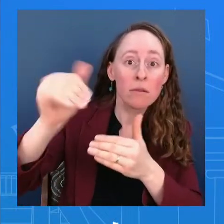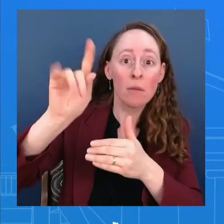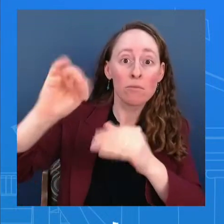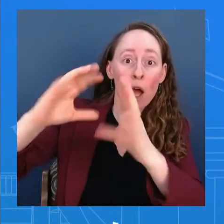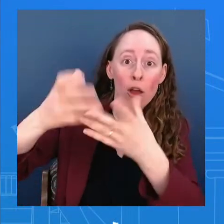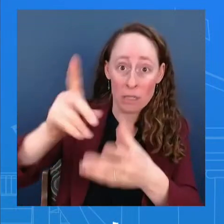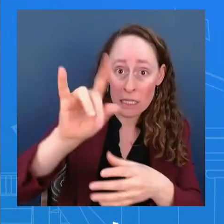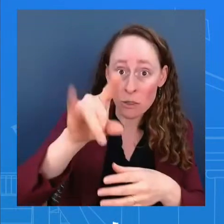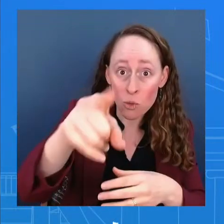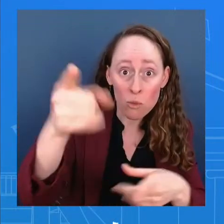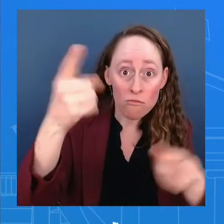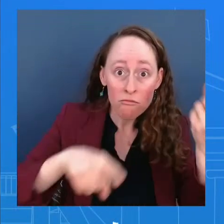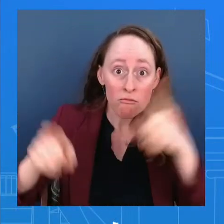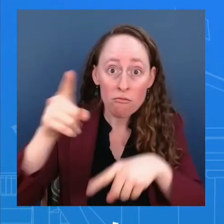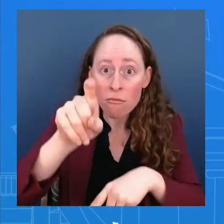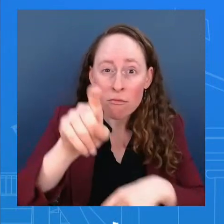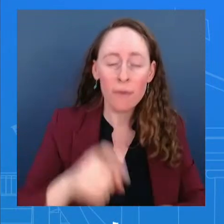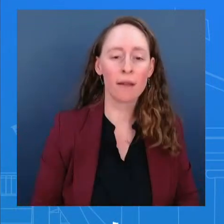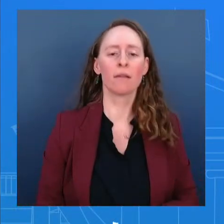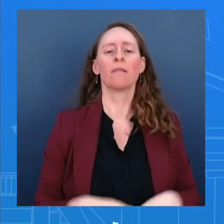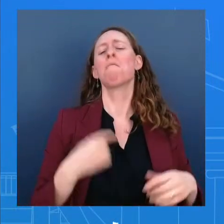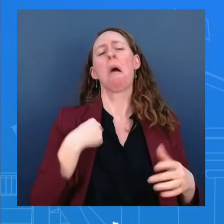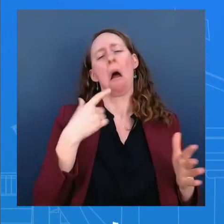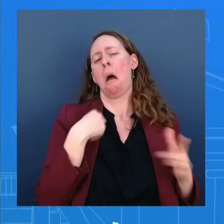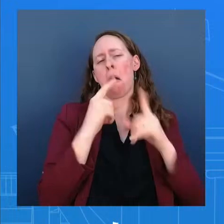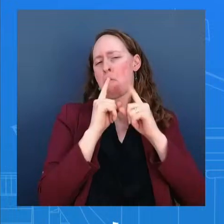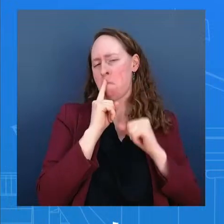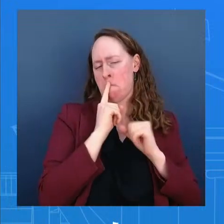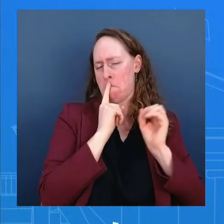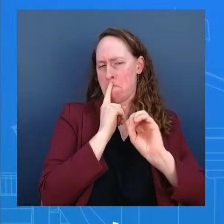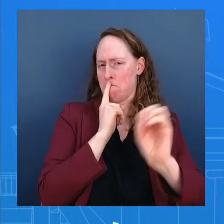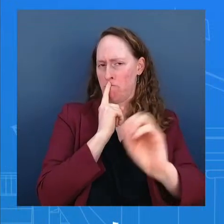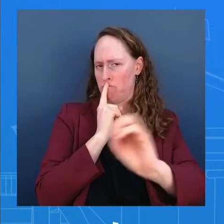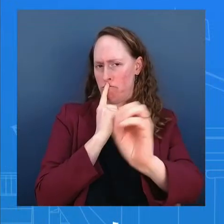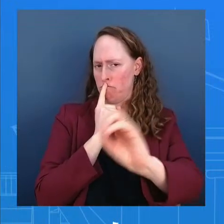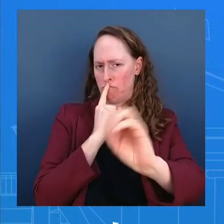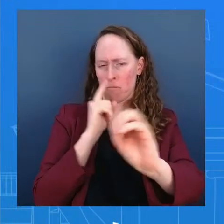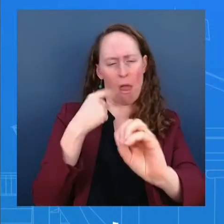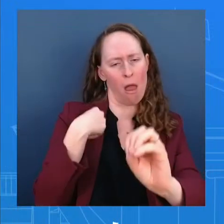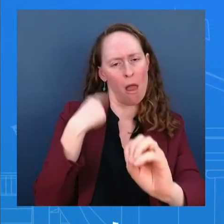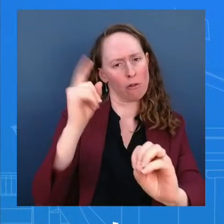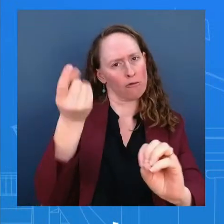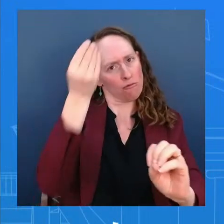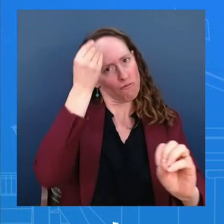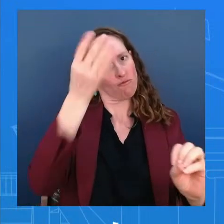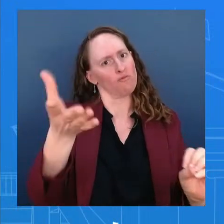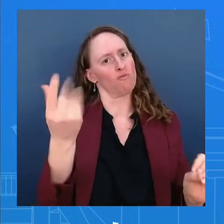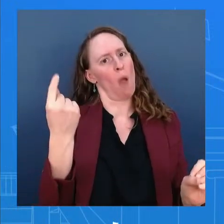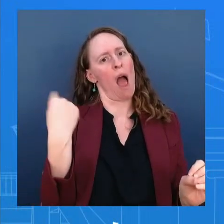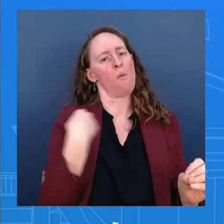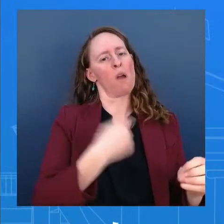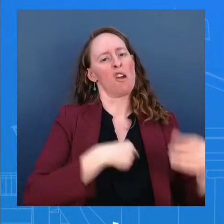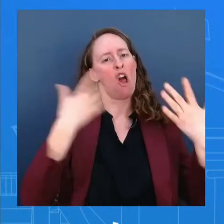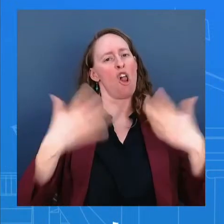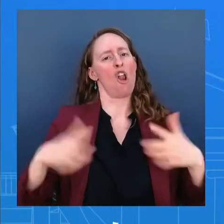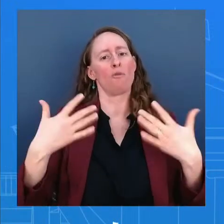because we are trying to maintain transparency through the transition and share with them the actions that we are taking in advance